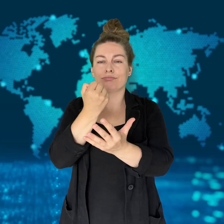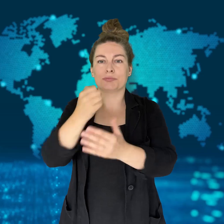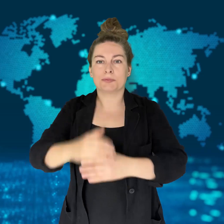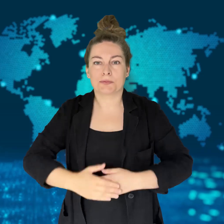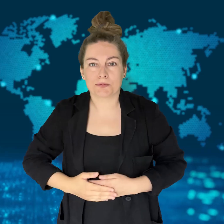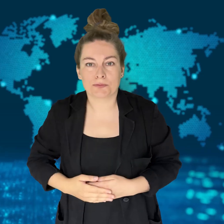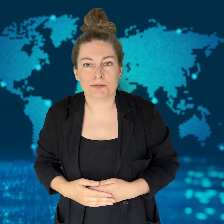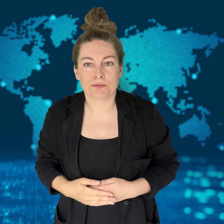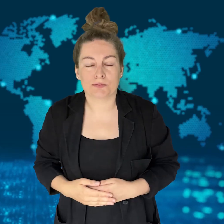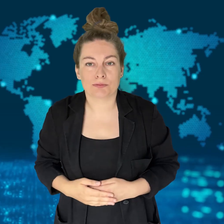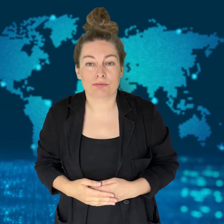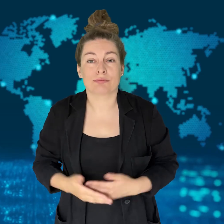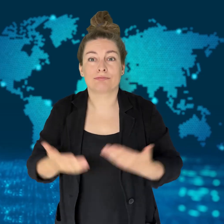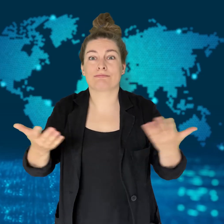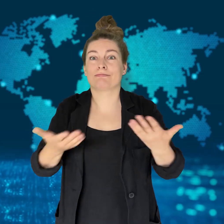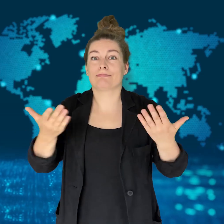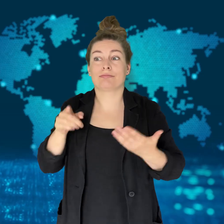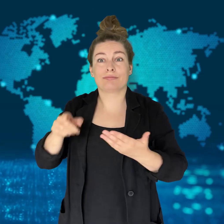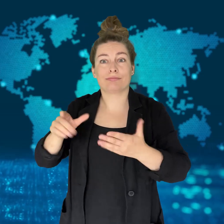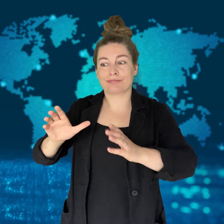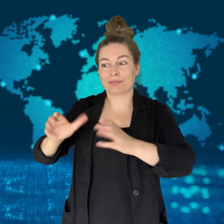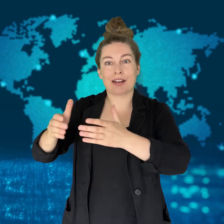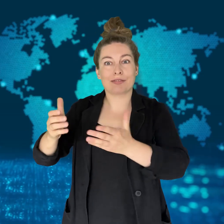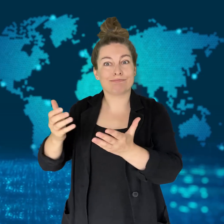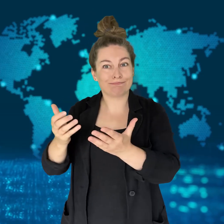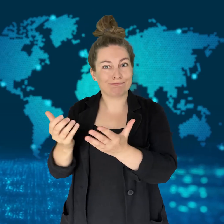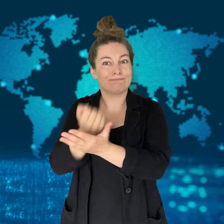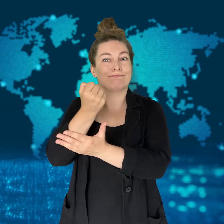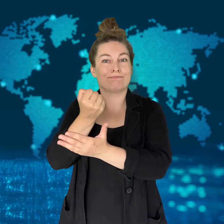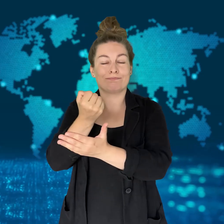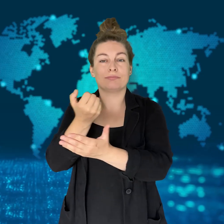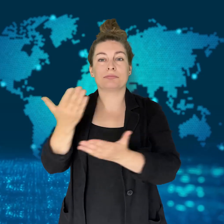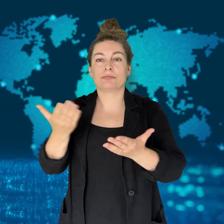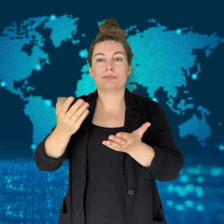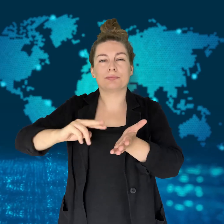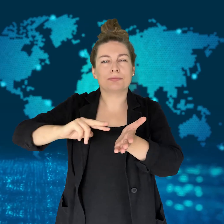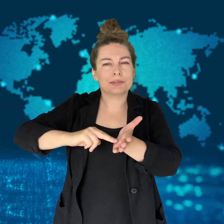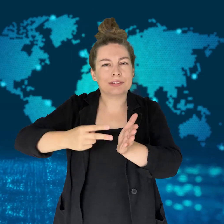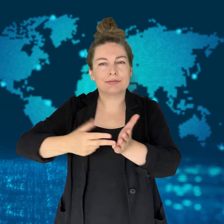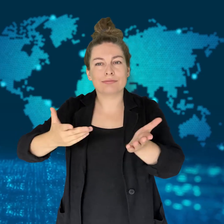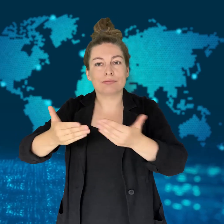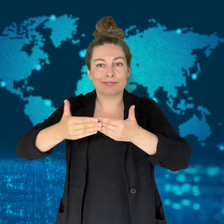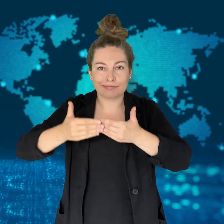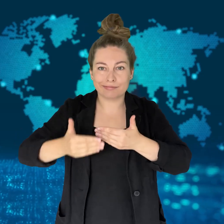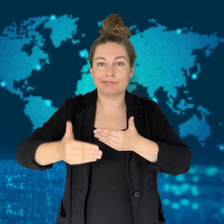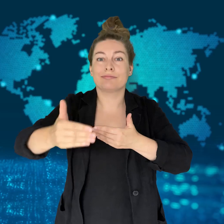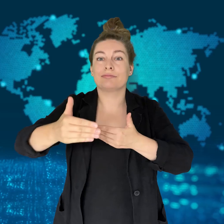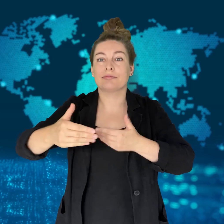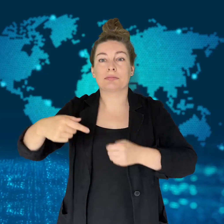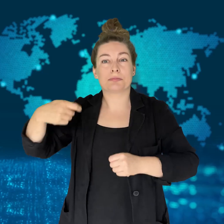Some warn that this could be the first time a far-right party controls